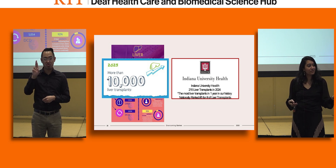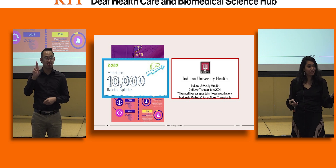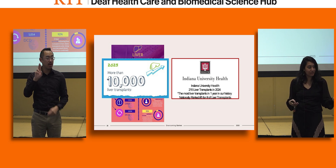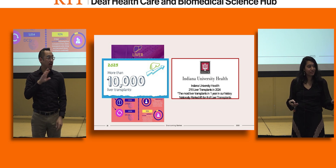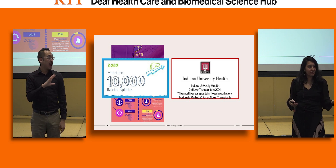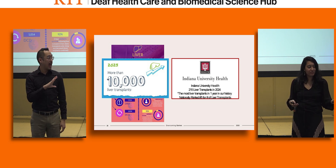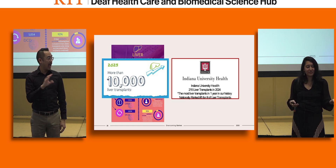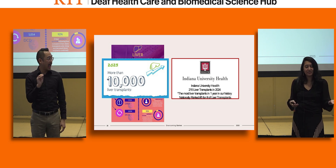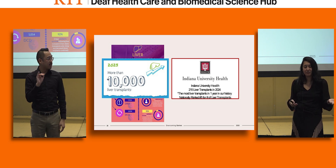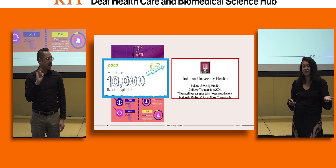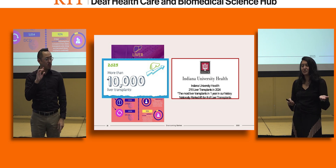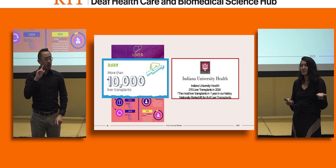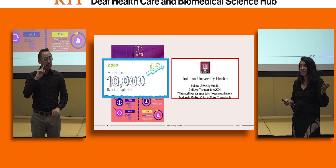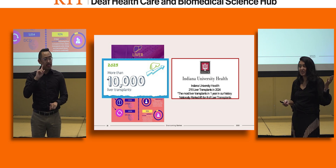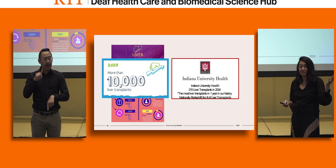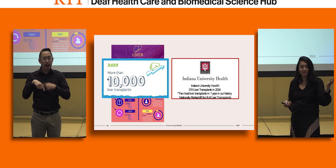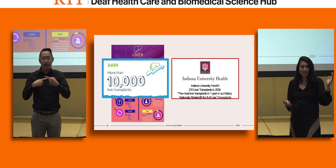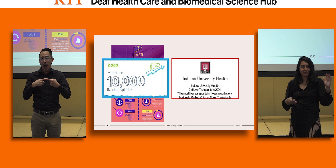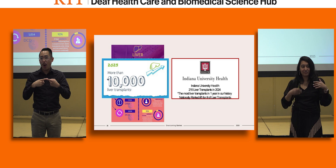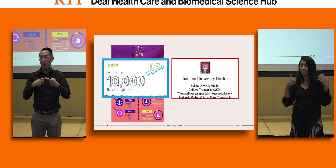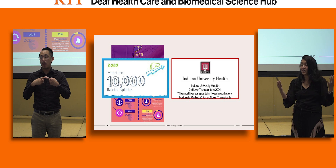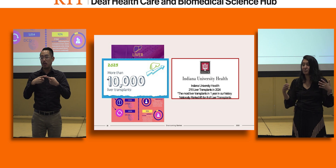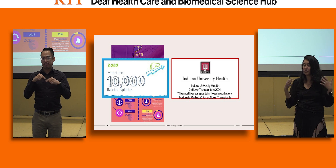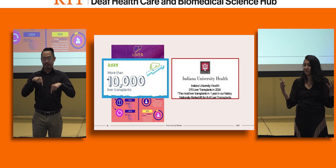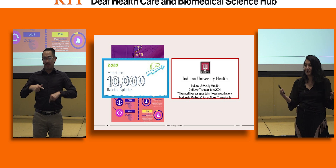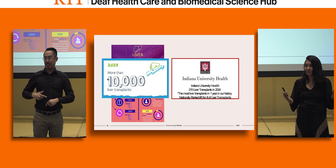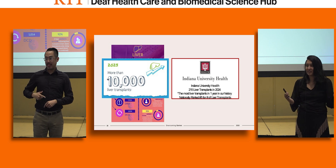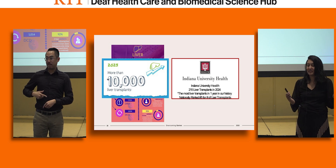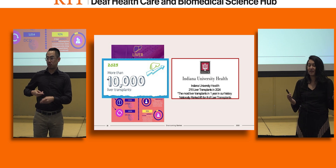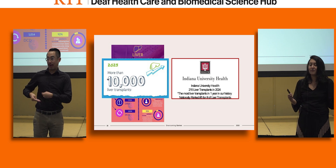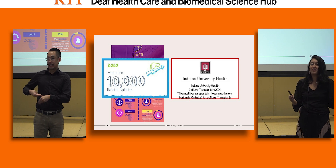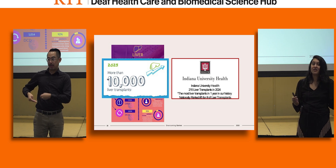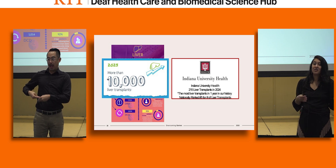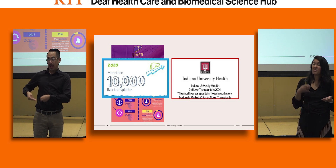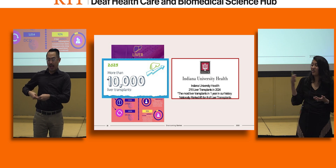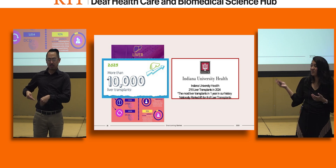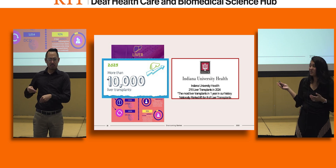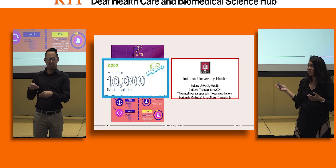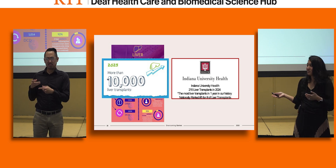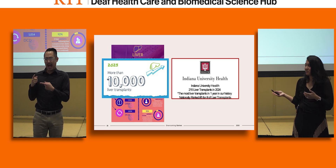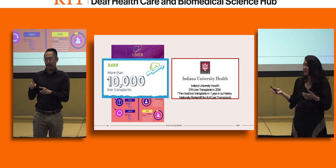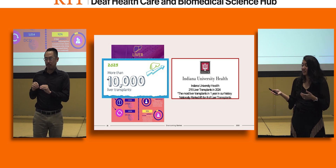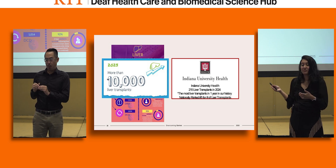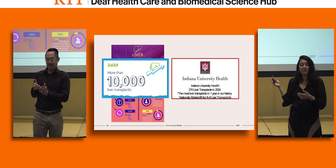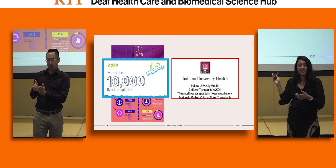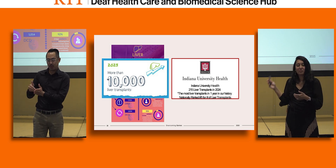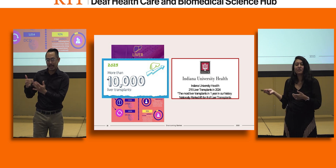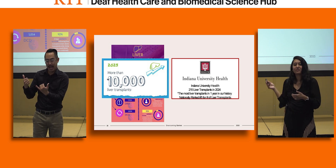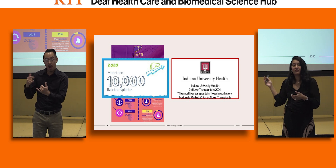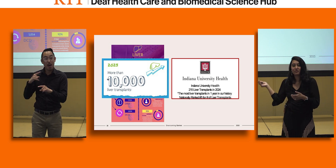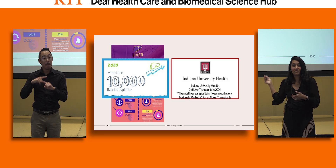liver transplants that we're doing and much more frequently now, but also because we're able to use